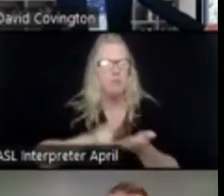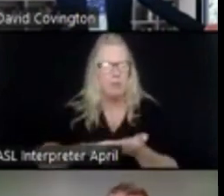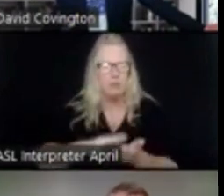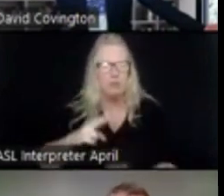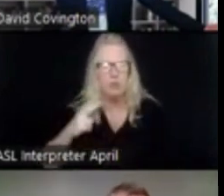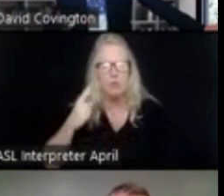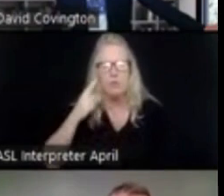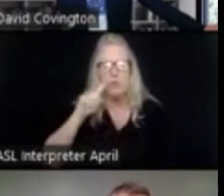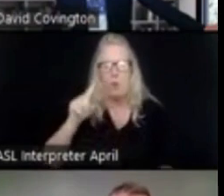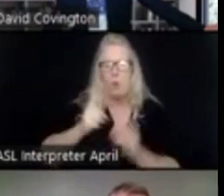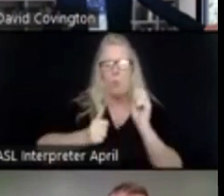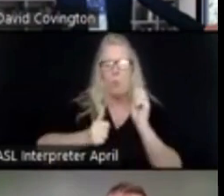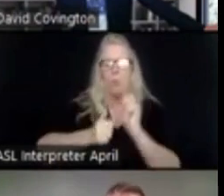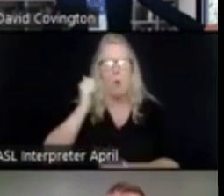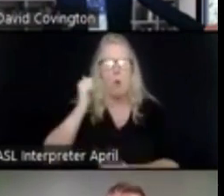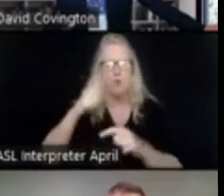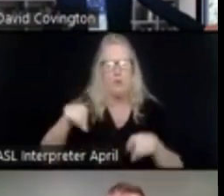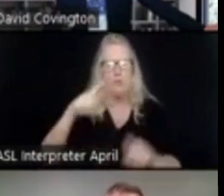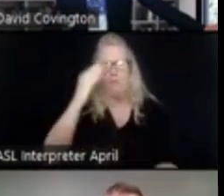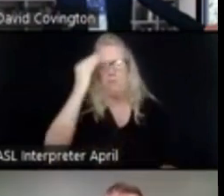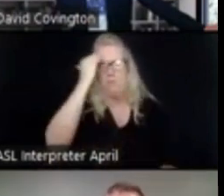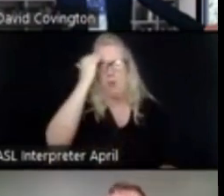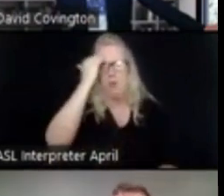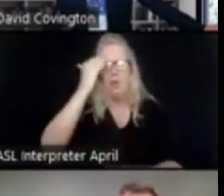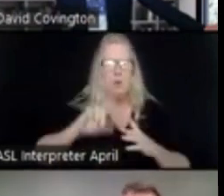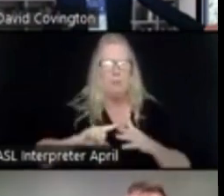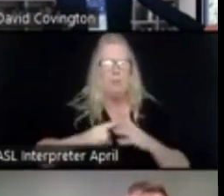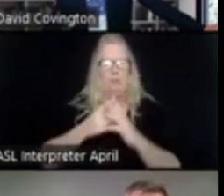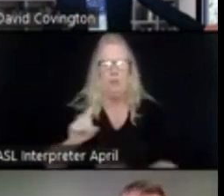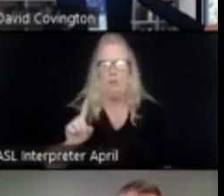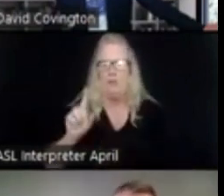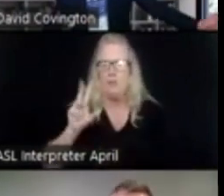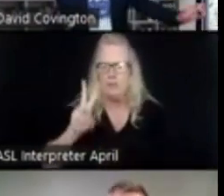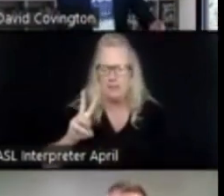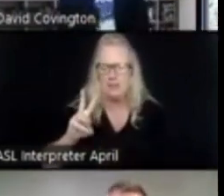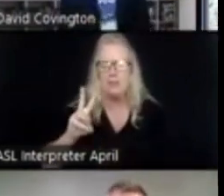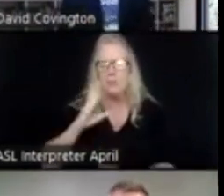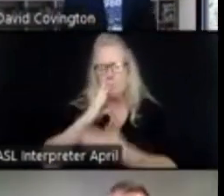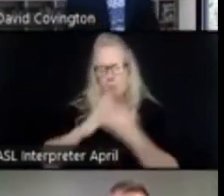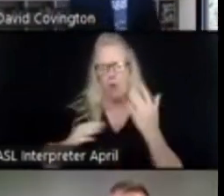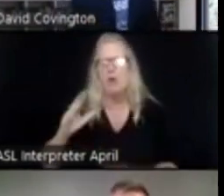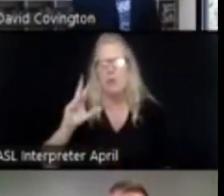MOST NOTABLY, IS A SIX PART WEBINAR SERIES ON 988.